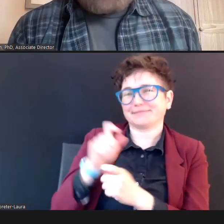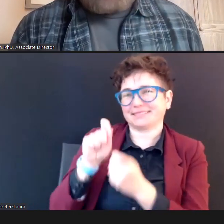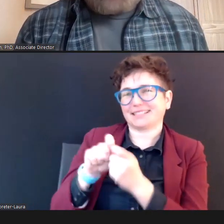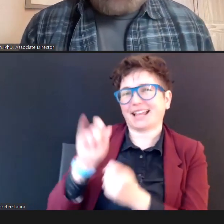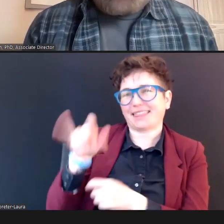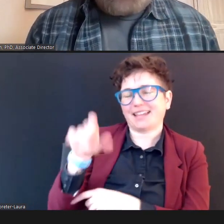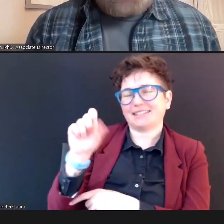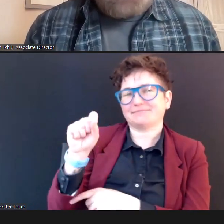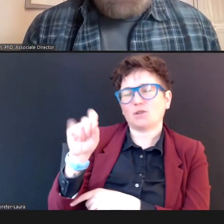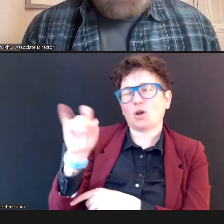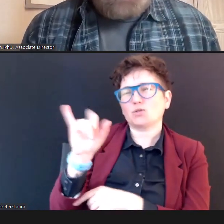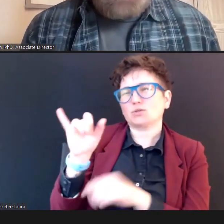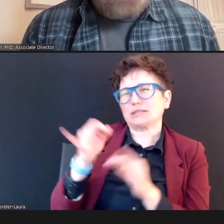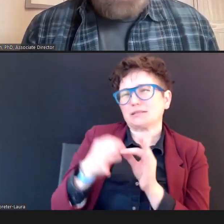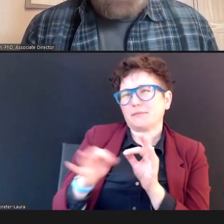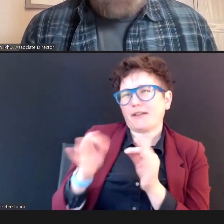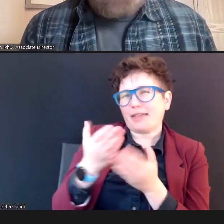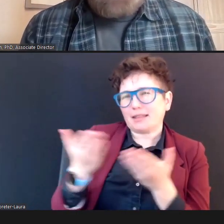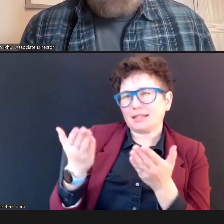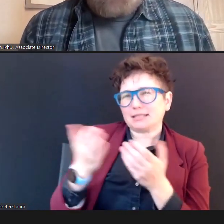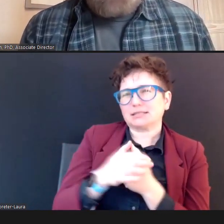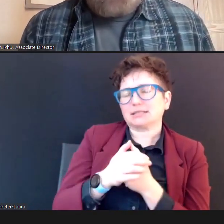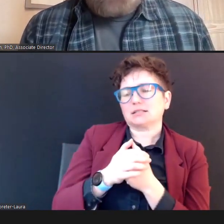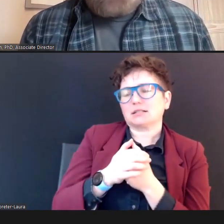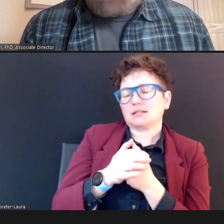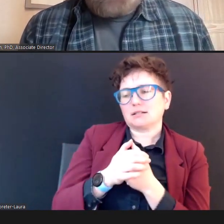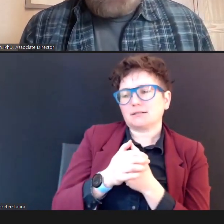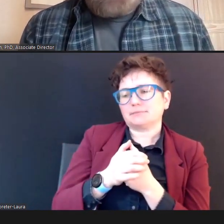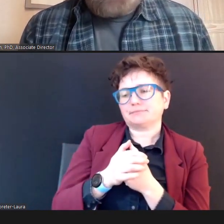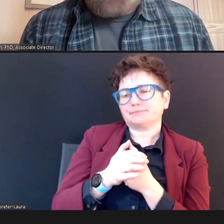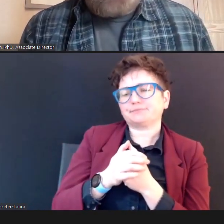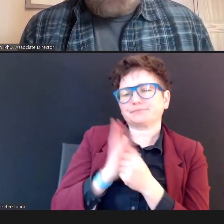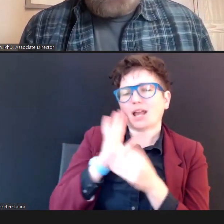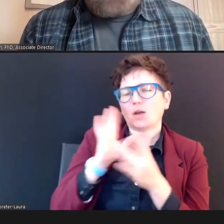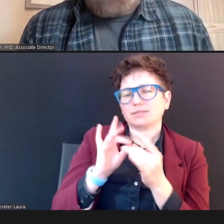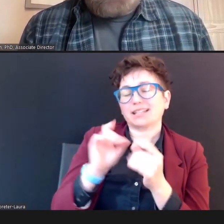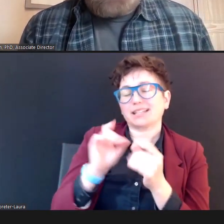simplify things um a bit here I I would